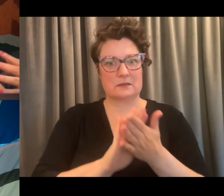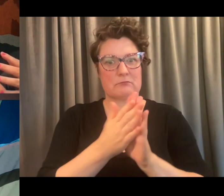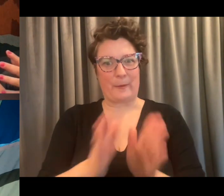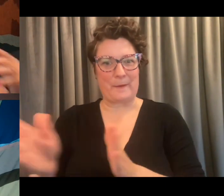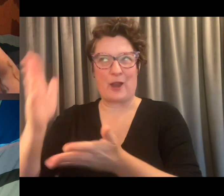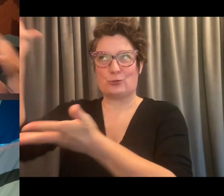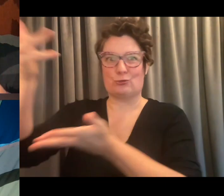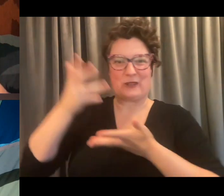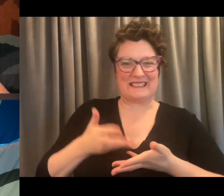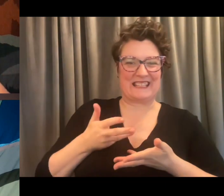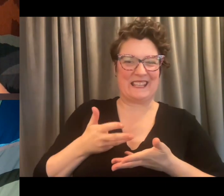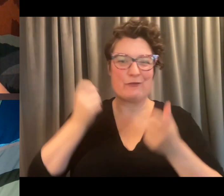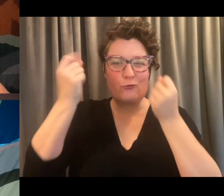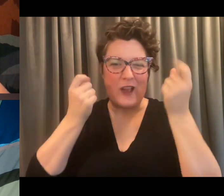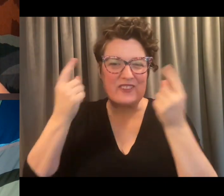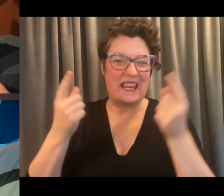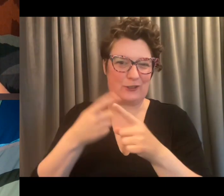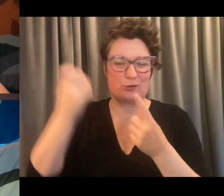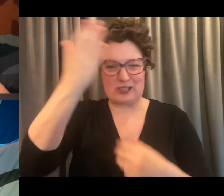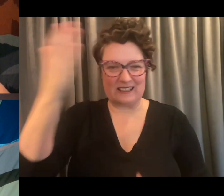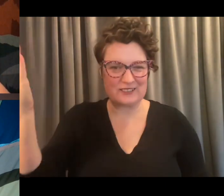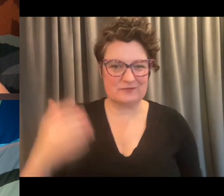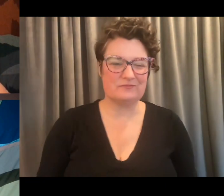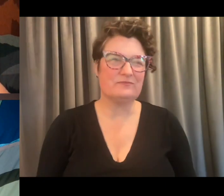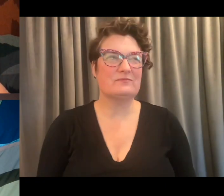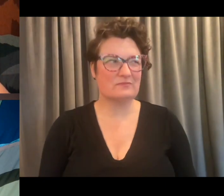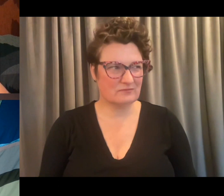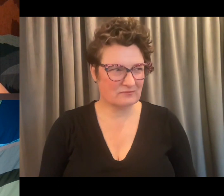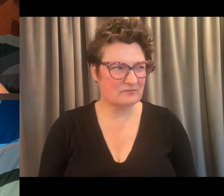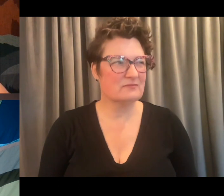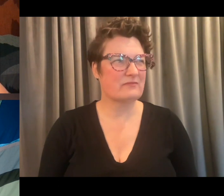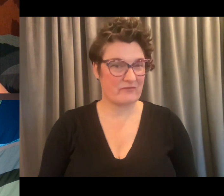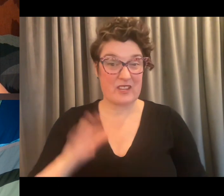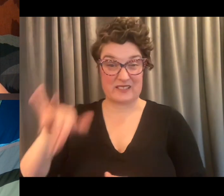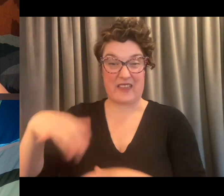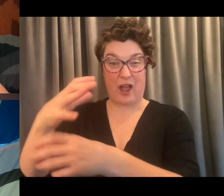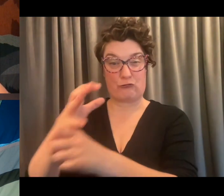And what does it mean to receive revelation? I think.